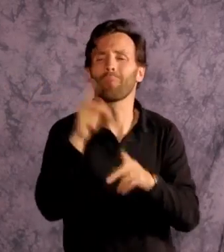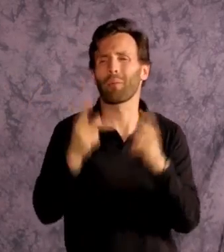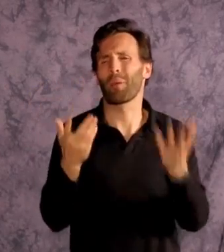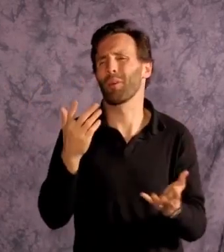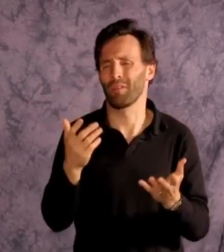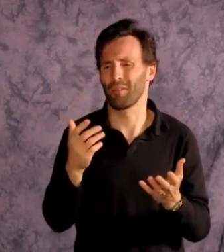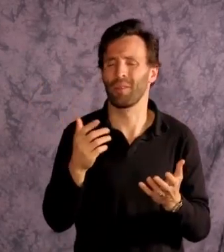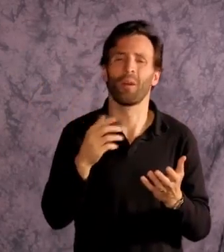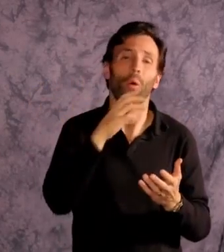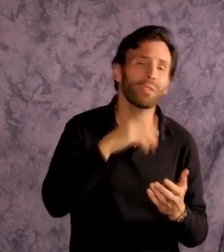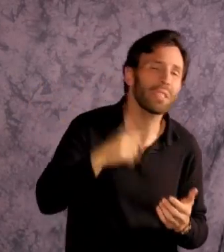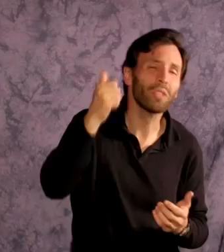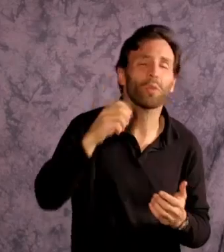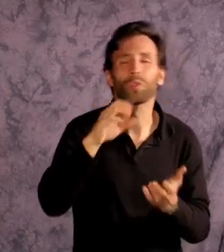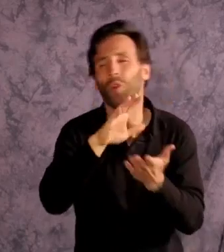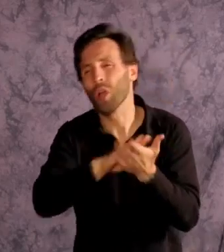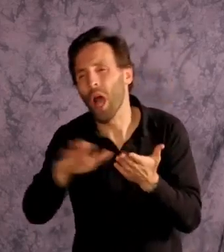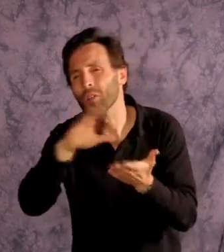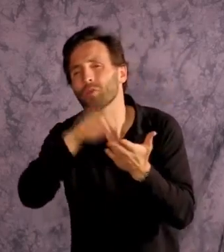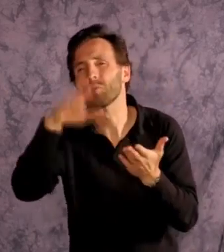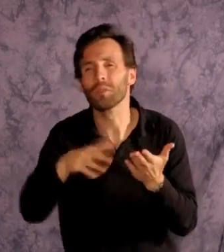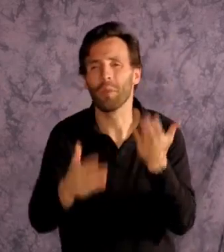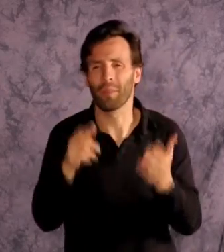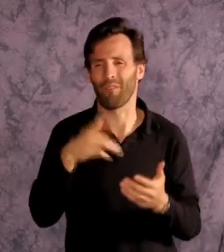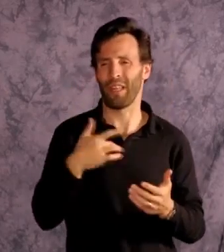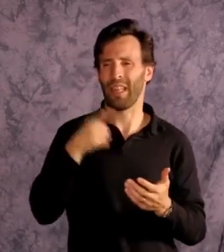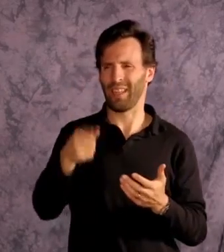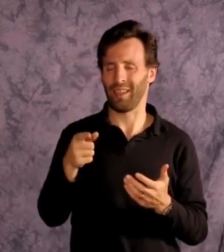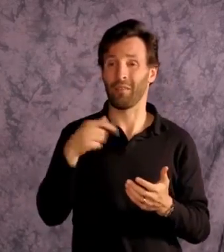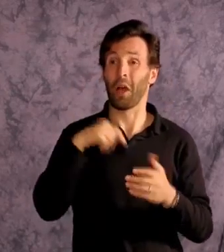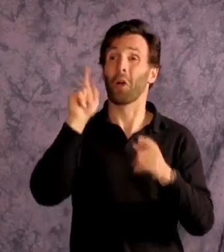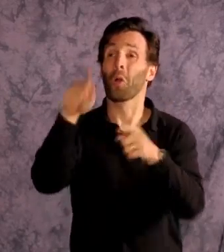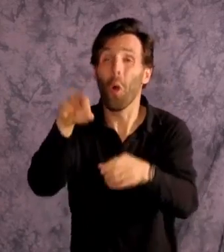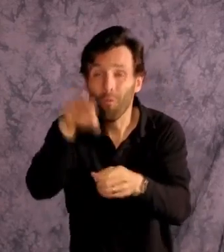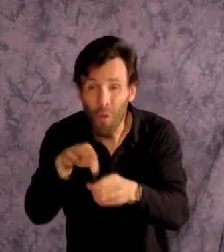the hassle of voting provisionally could drive down turnout